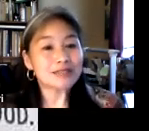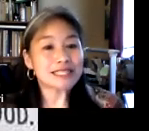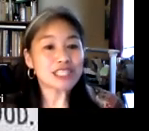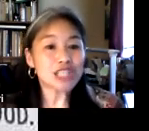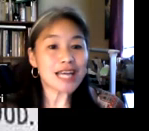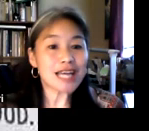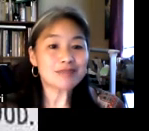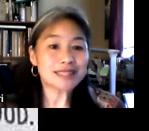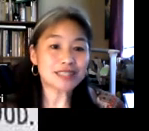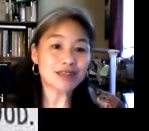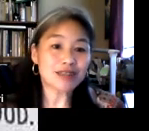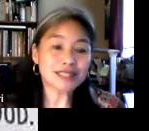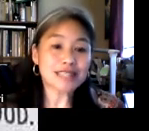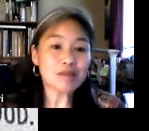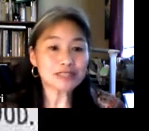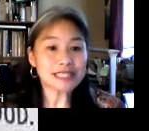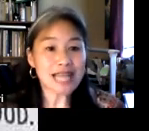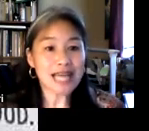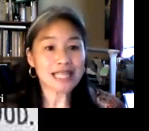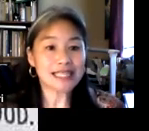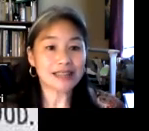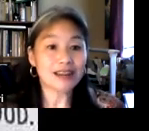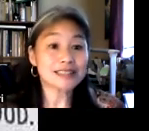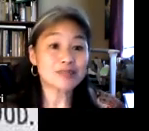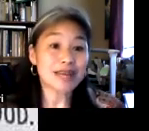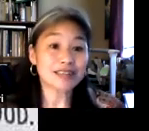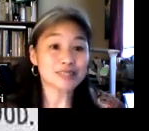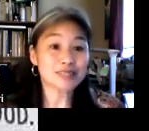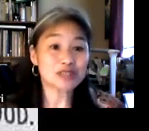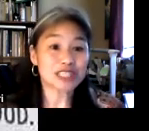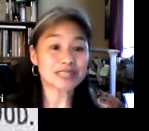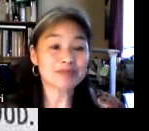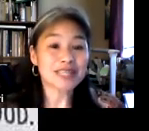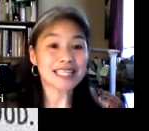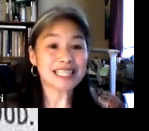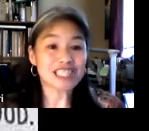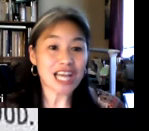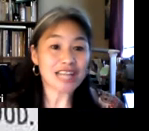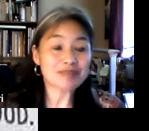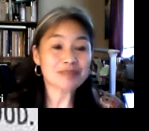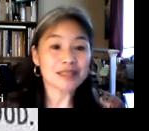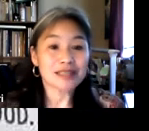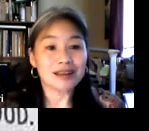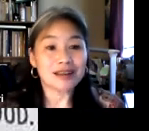exhibit, which is the incarceration of Japanese Americans during World War Two. And she's also going to be